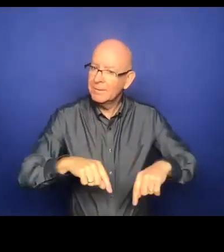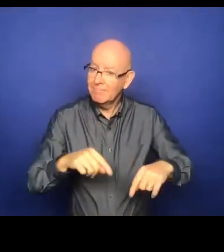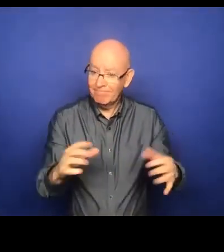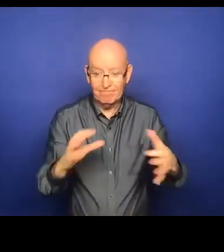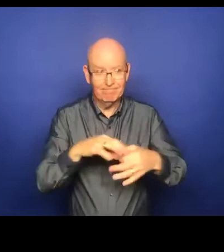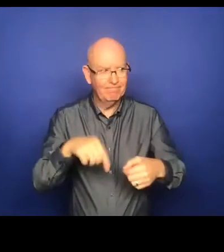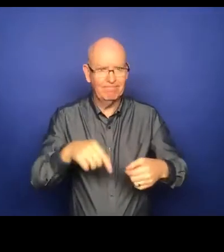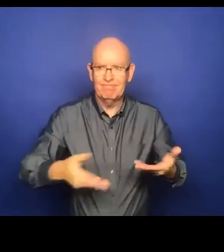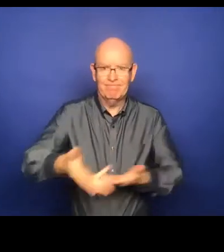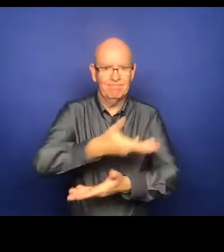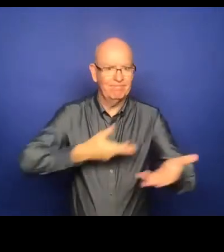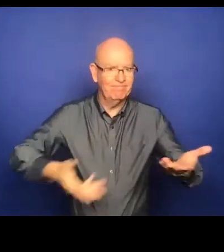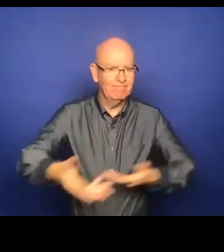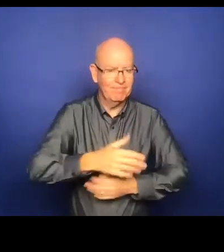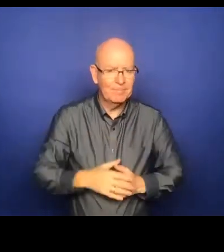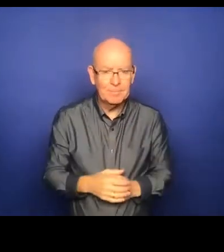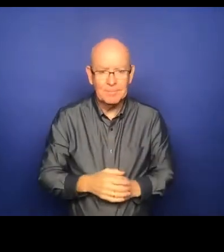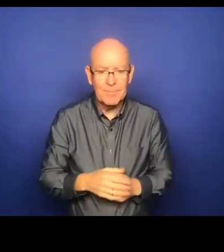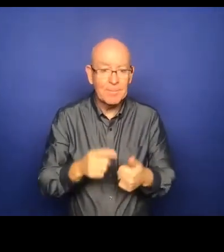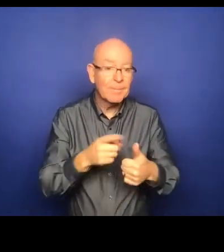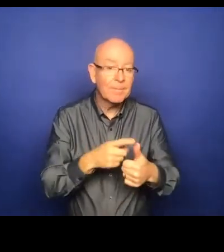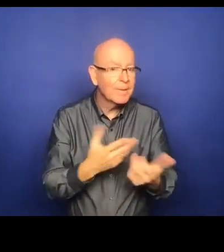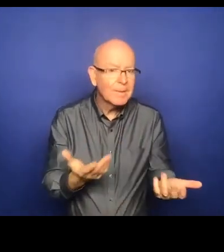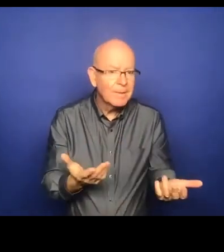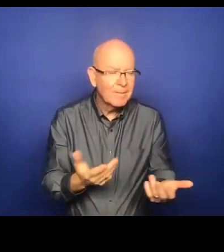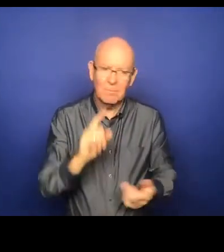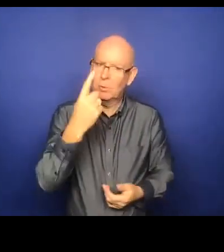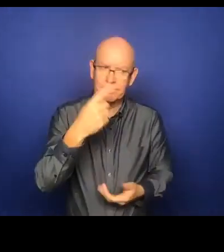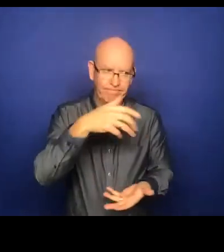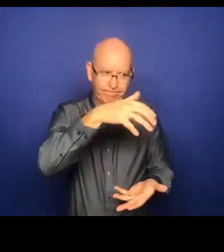for data. I think there is an increasing demand